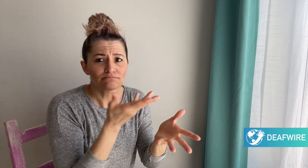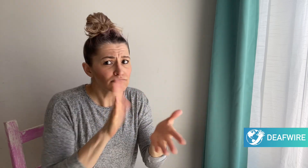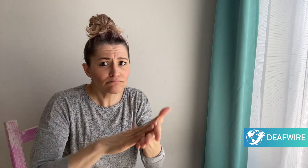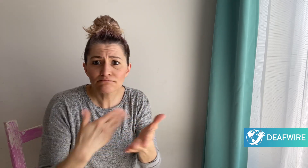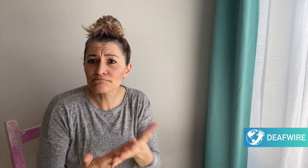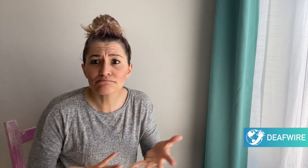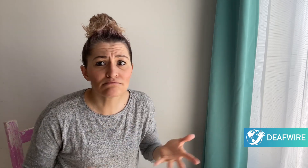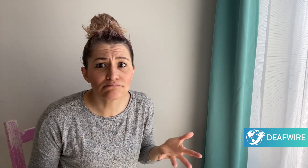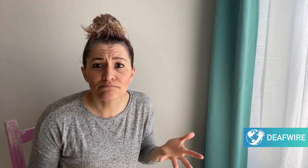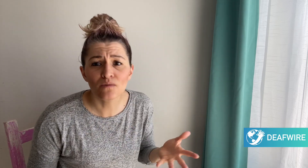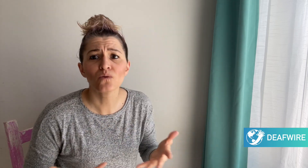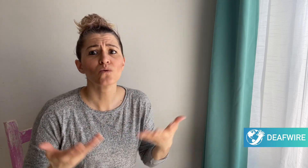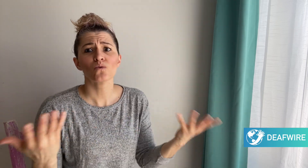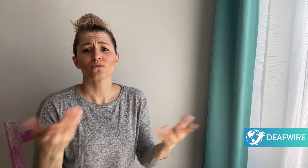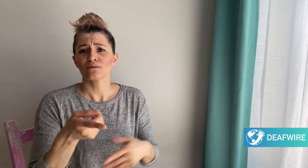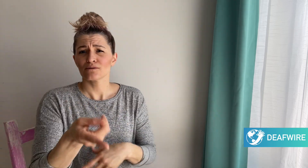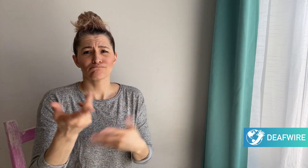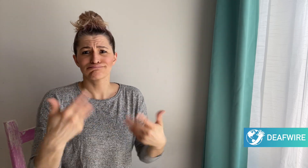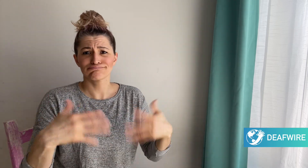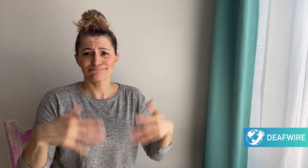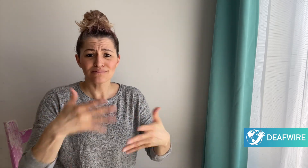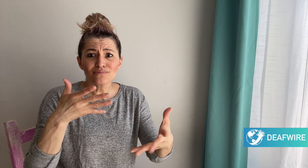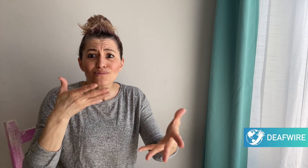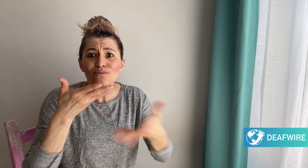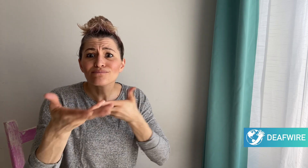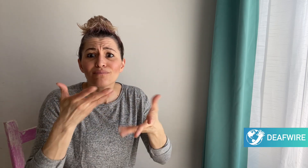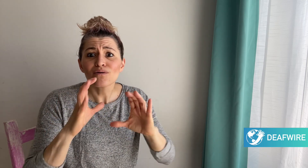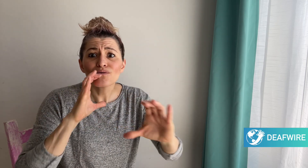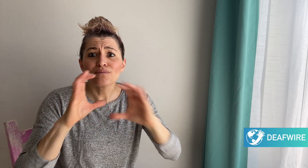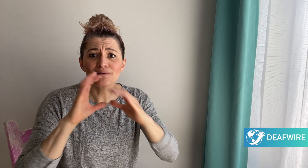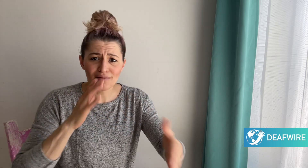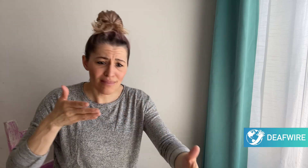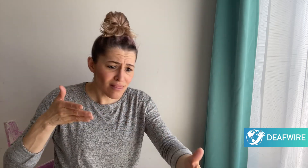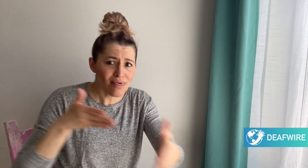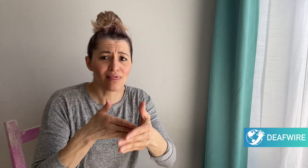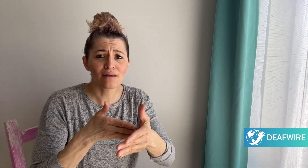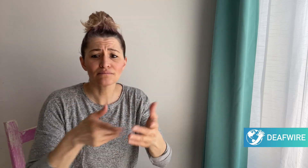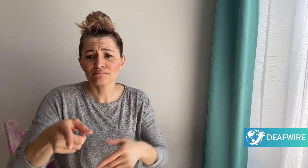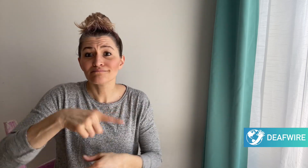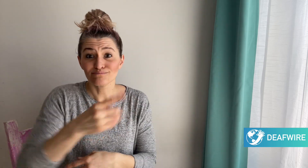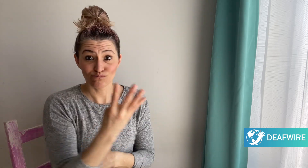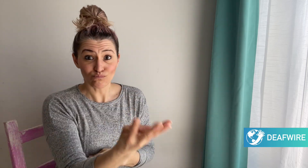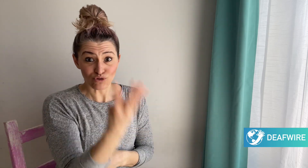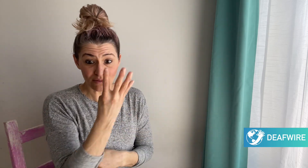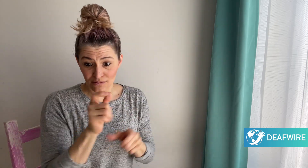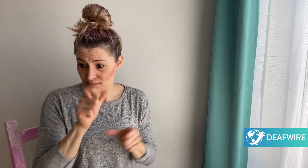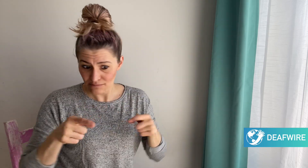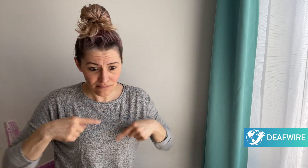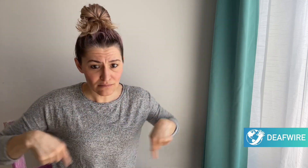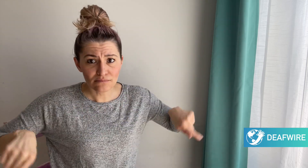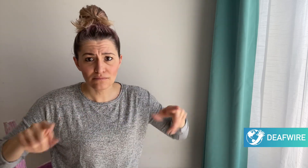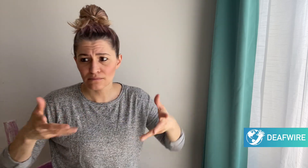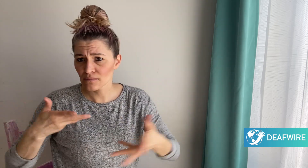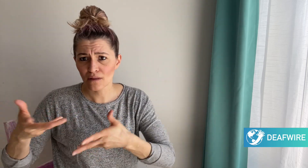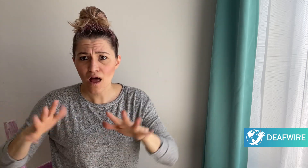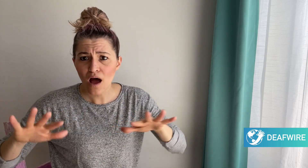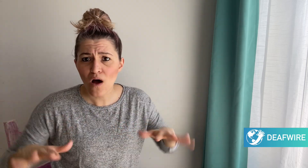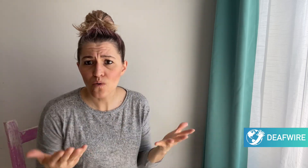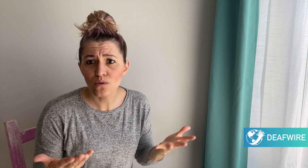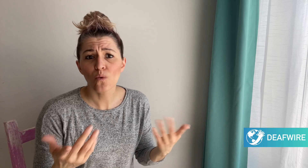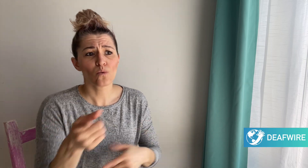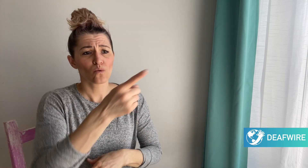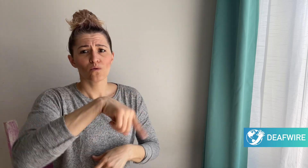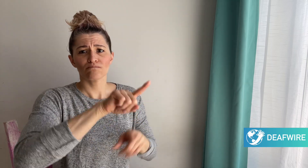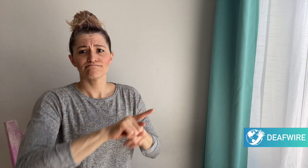lawyer meetings, and lack of communication with other prisoners,